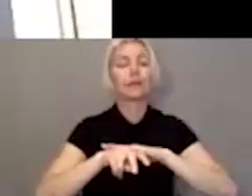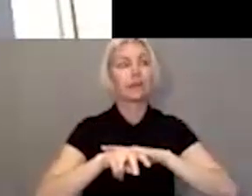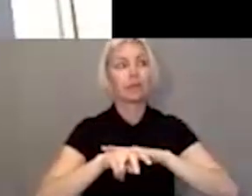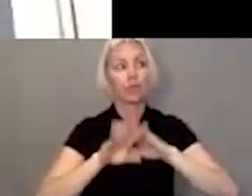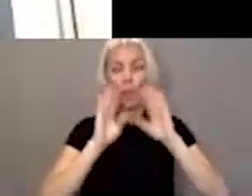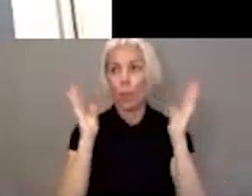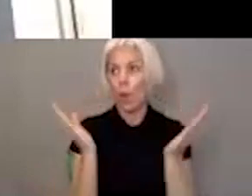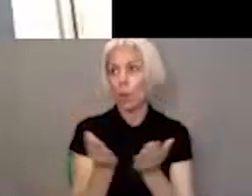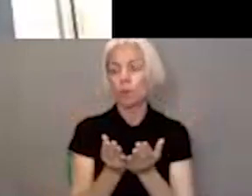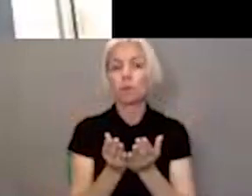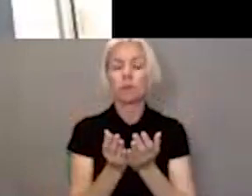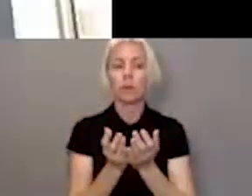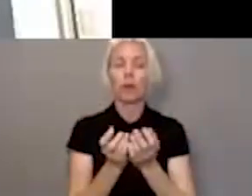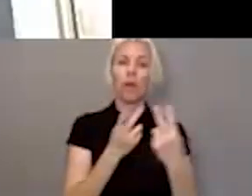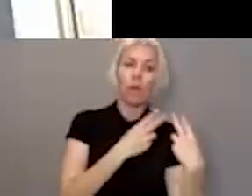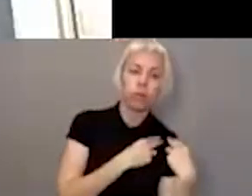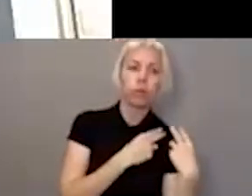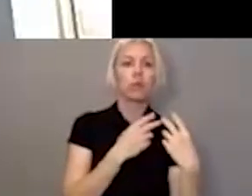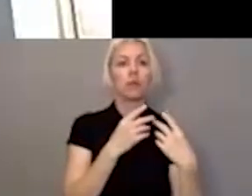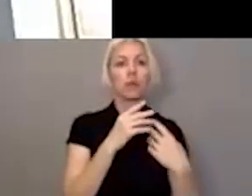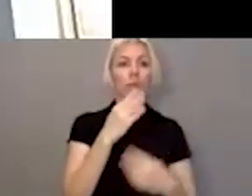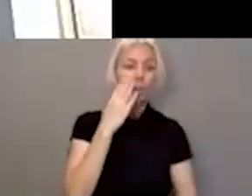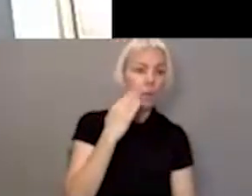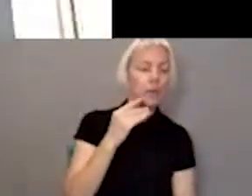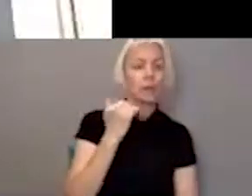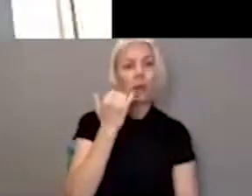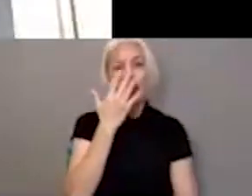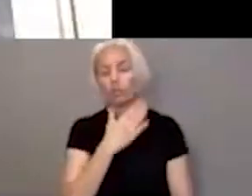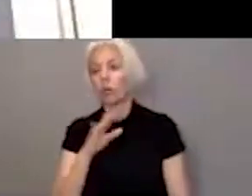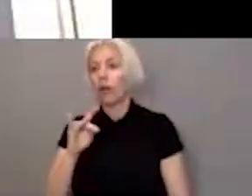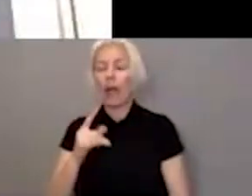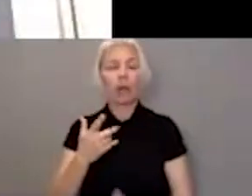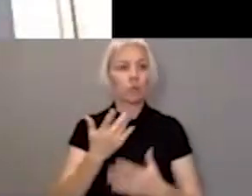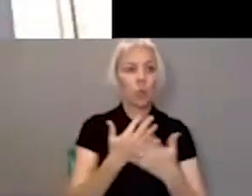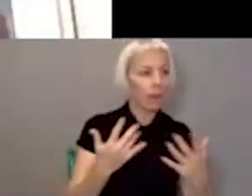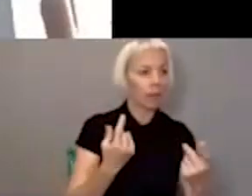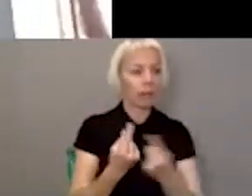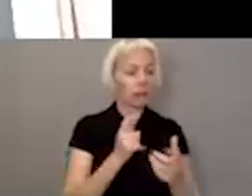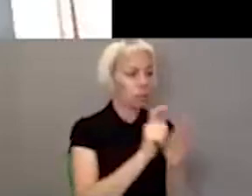can recognise that when you're stepping into the space that I am coming with a load. If